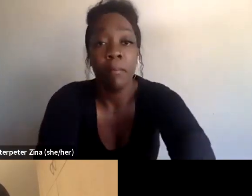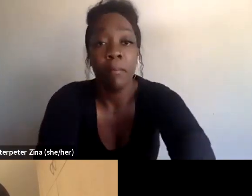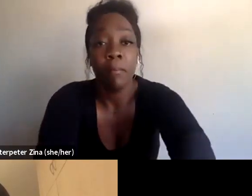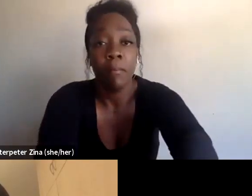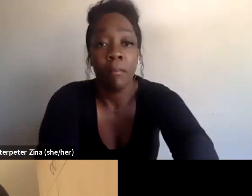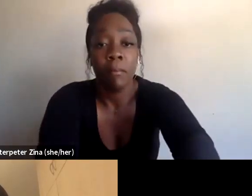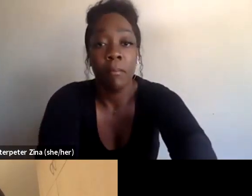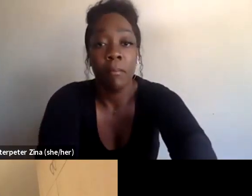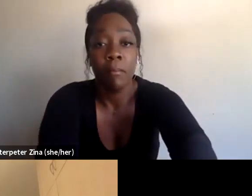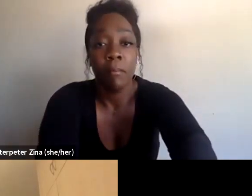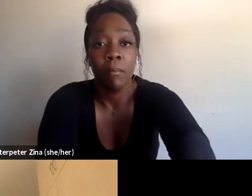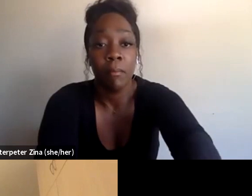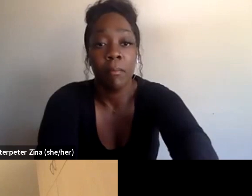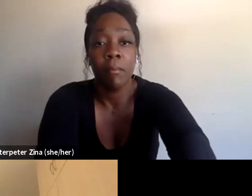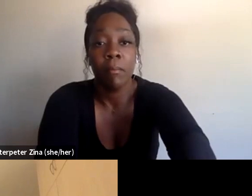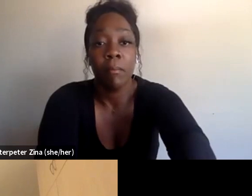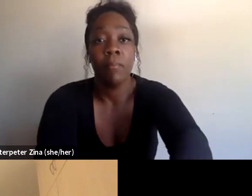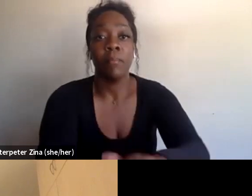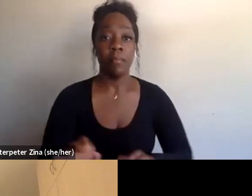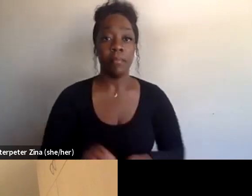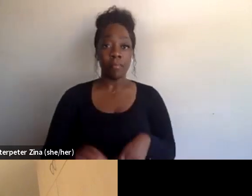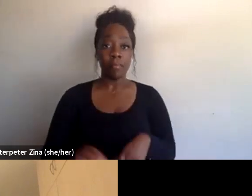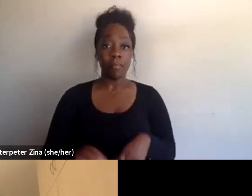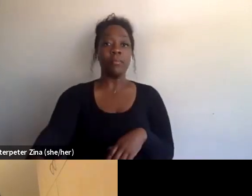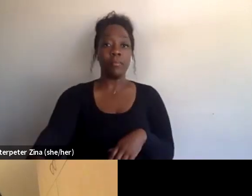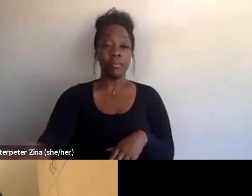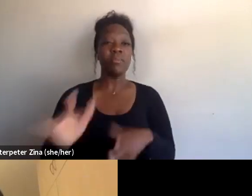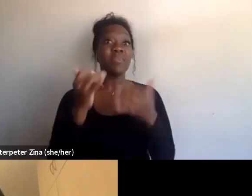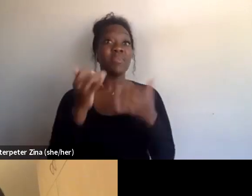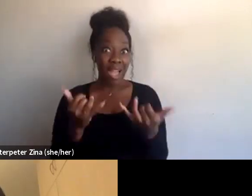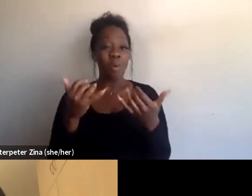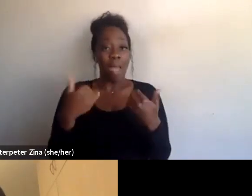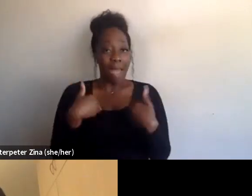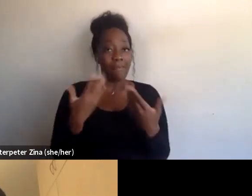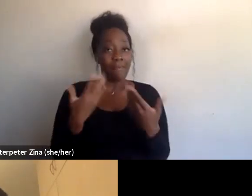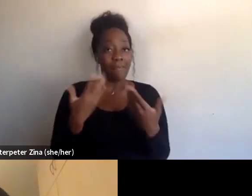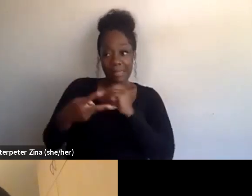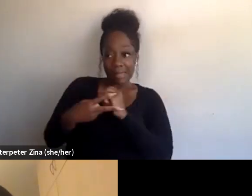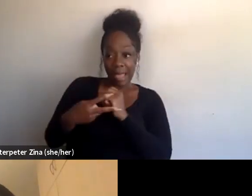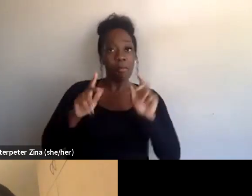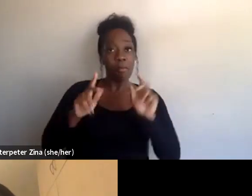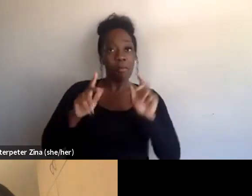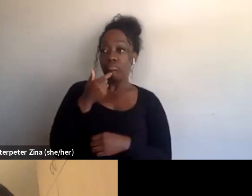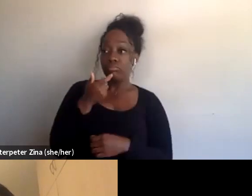and now it's archived, it lives, people can engage with it which is something different to my past work.